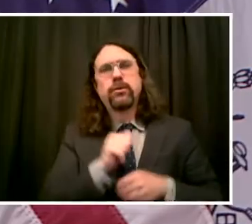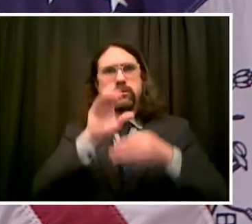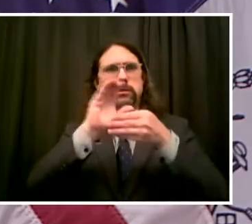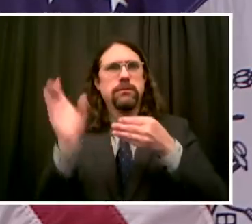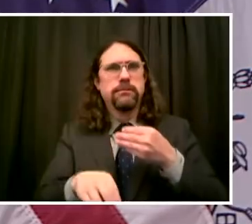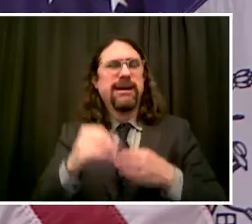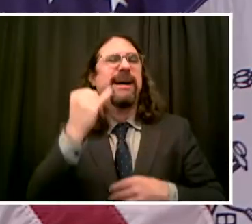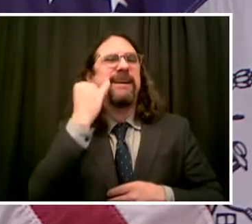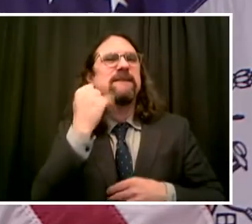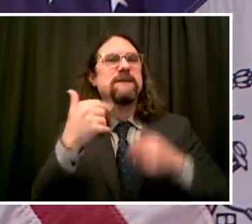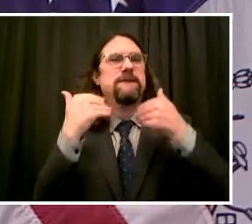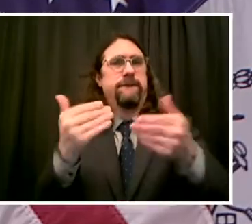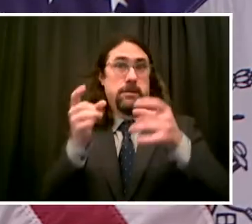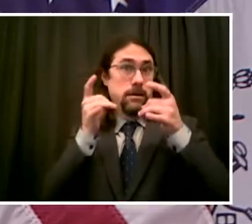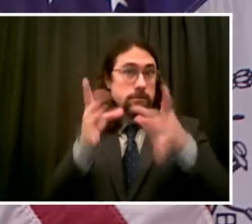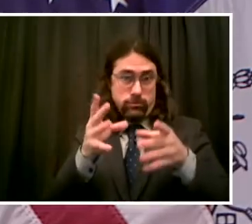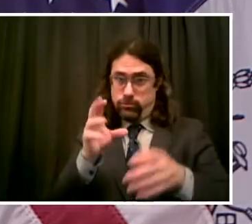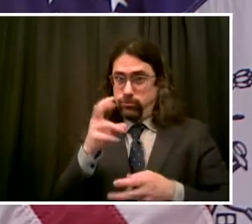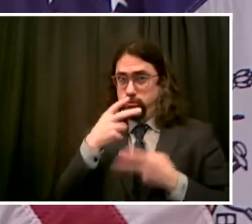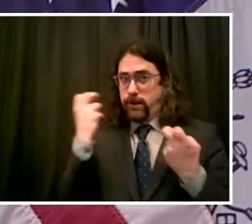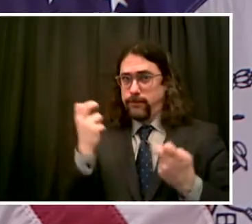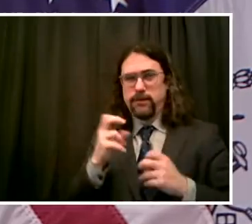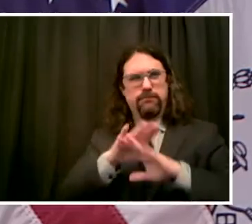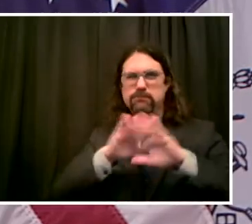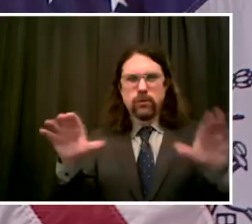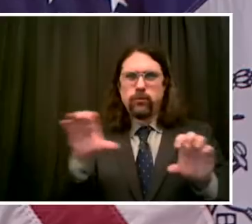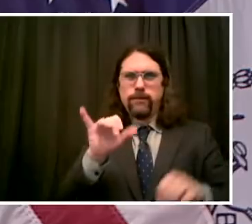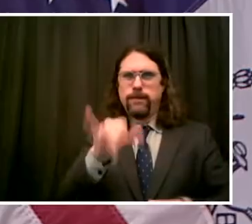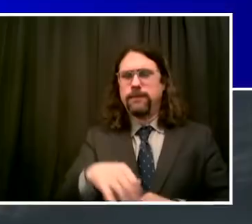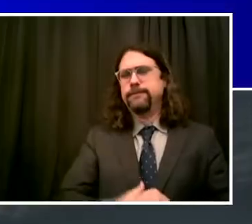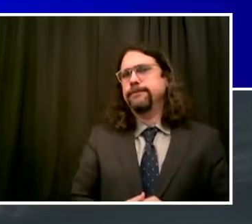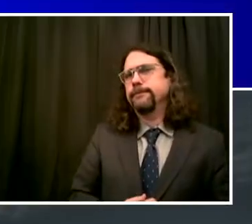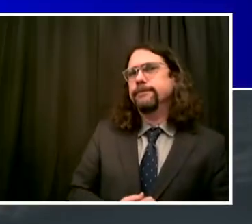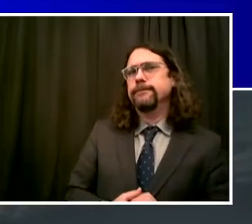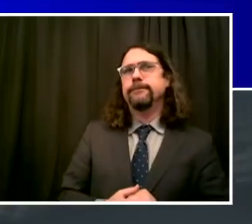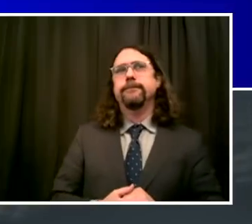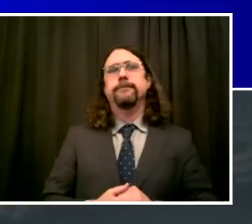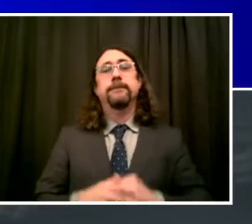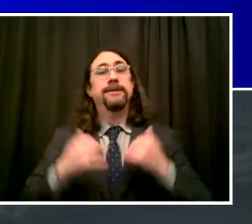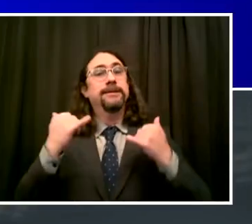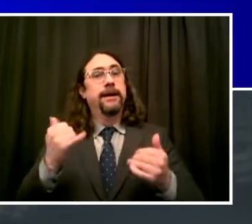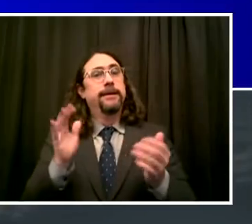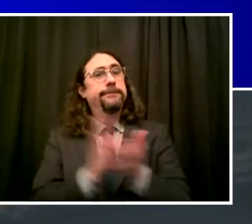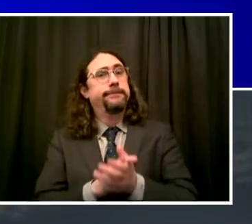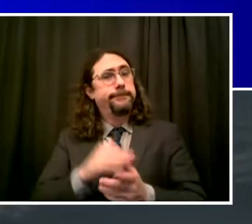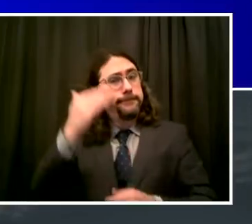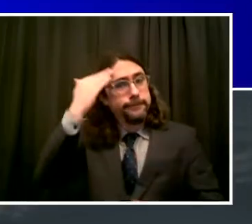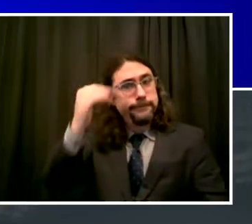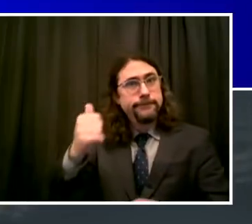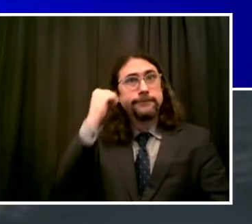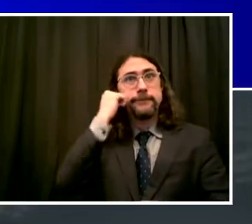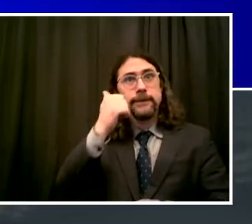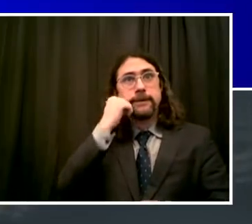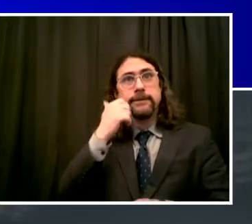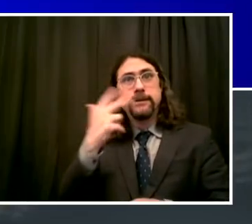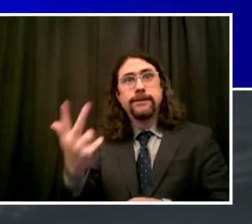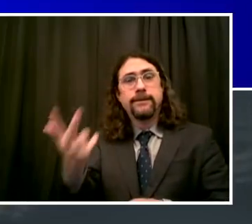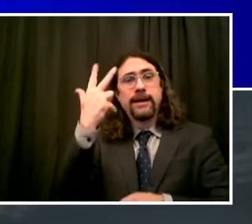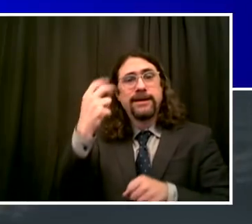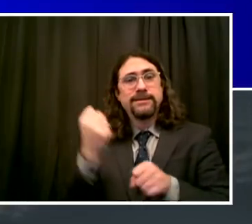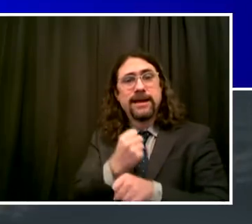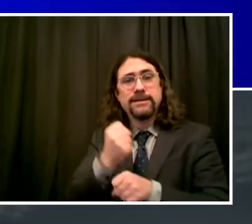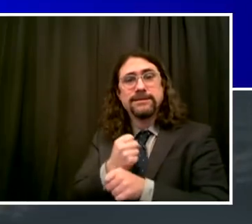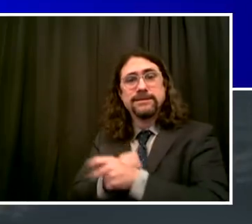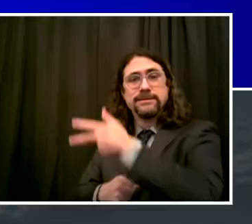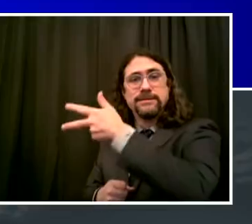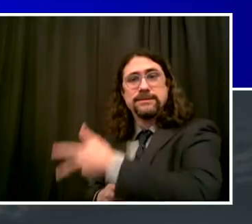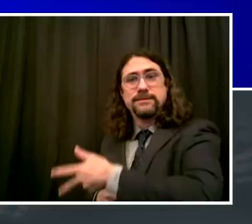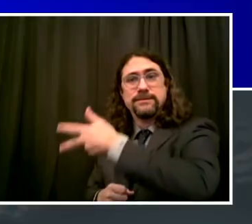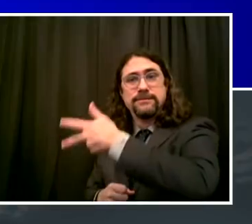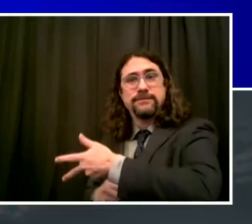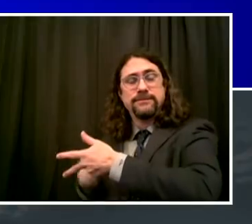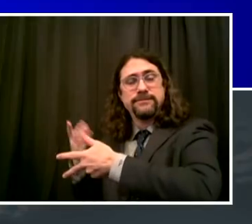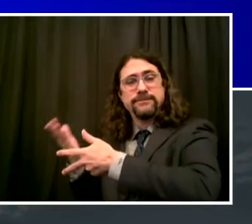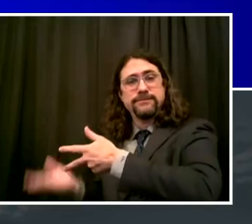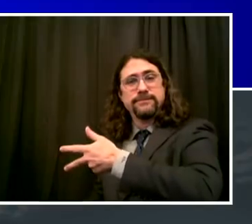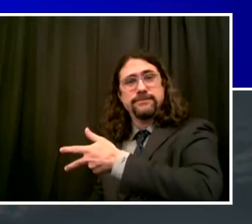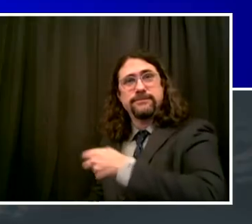THEIR ACN